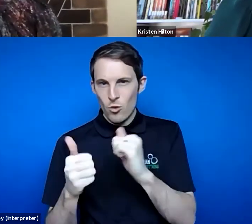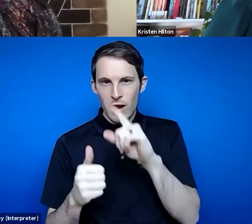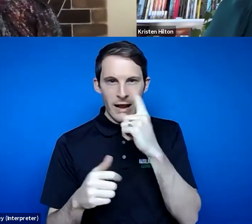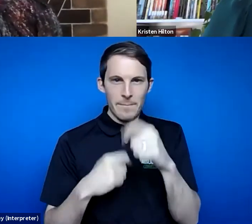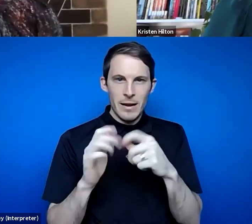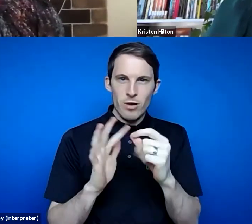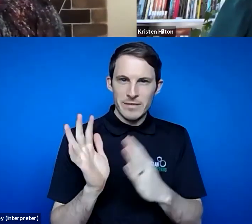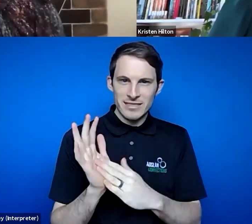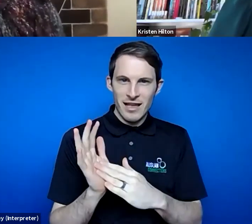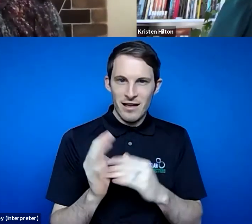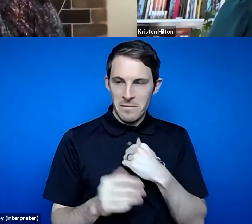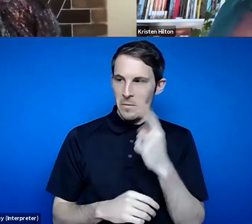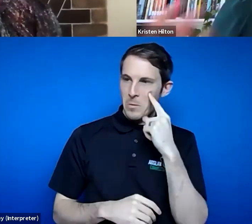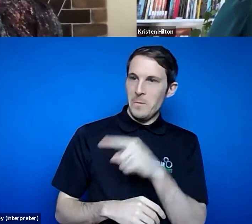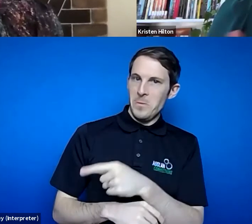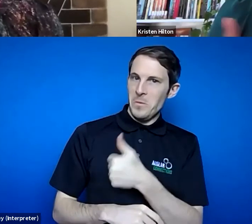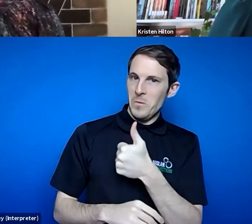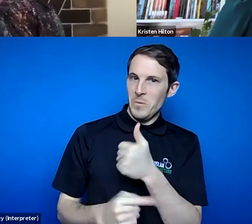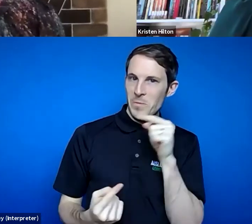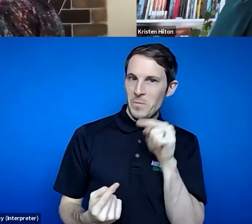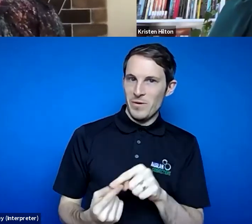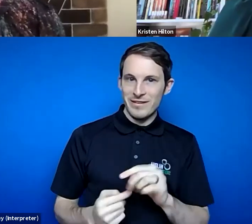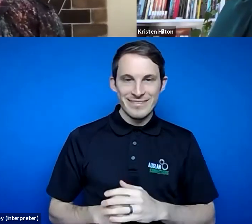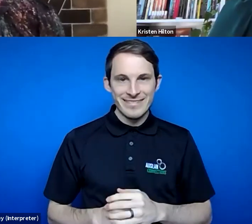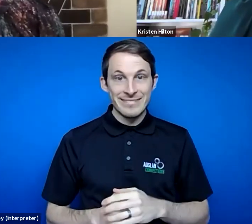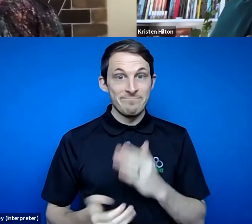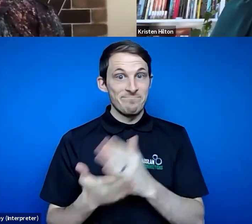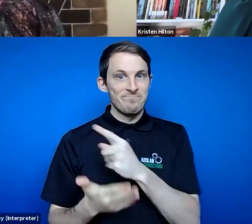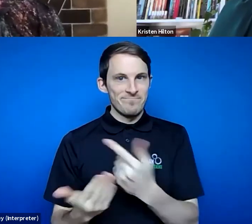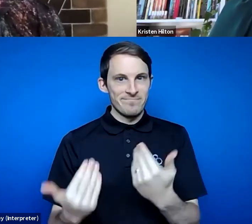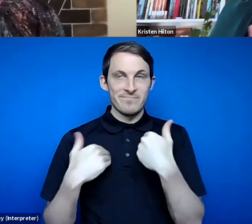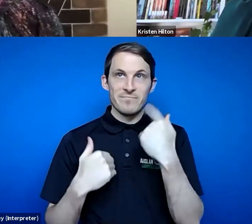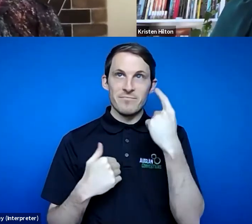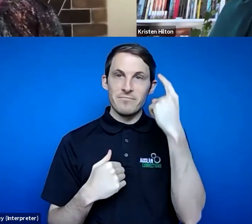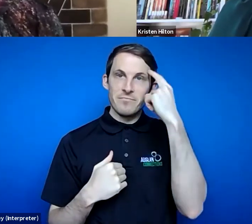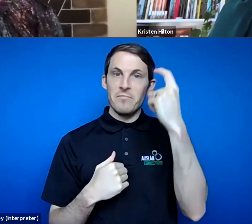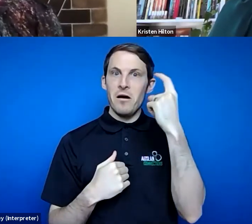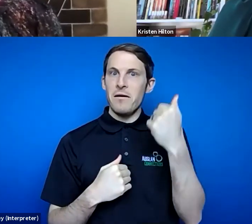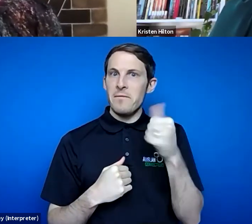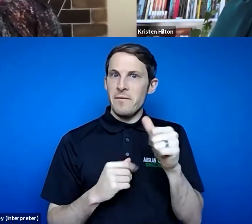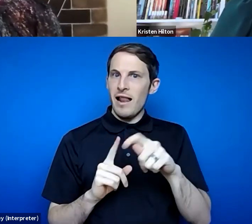very good question. I was struck by this idea that the next generation is the answer except